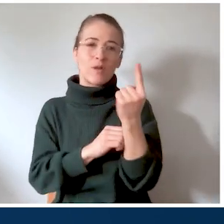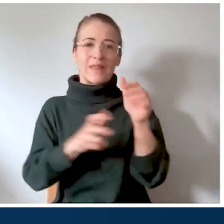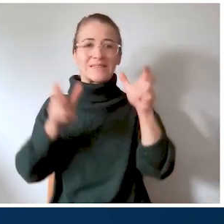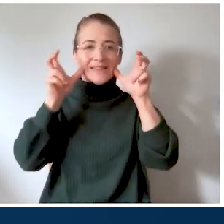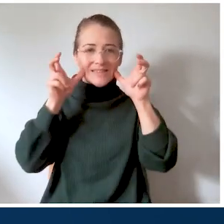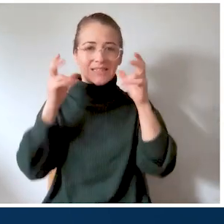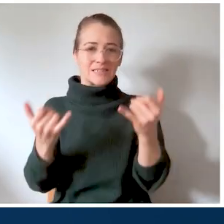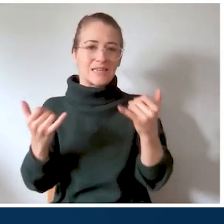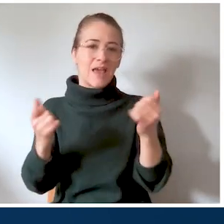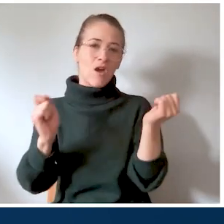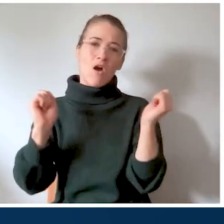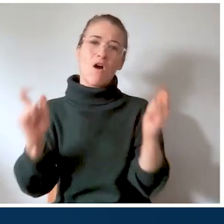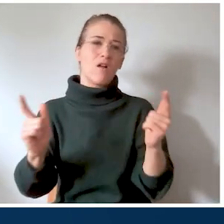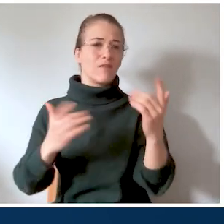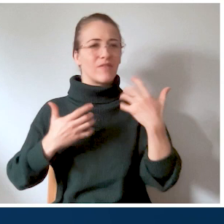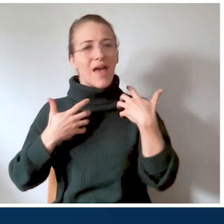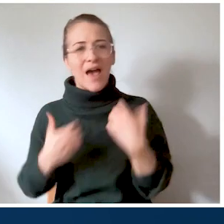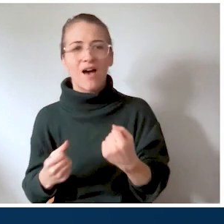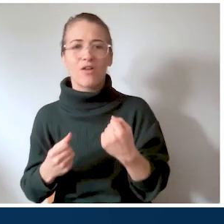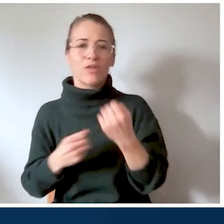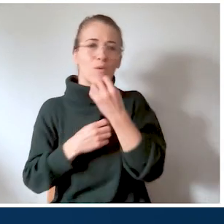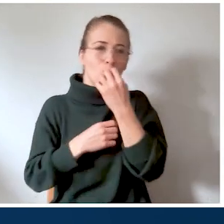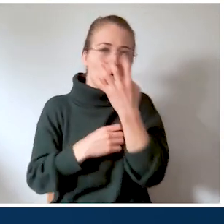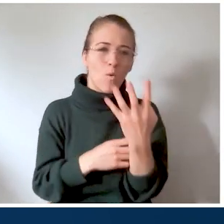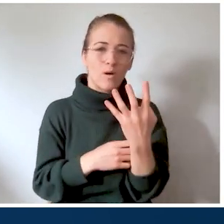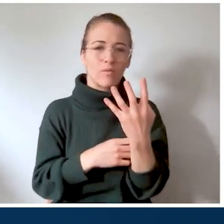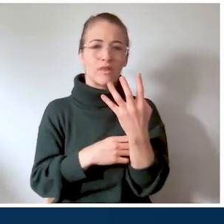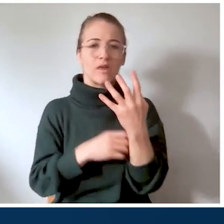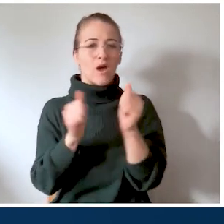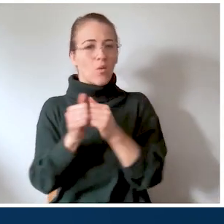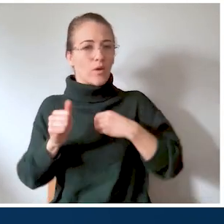all the health and warmth with snow possible